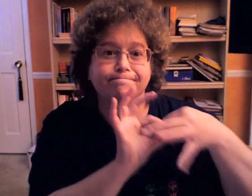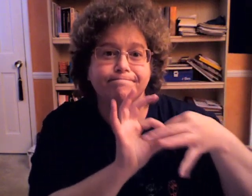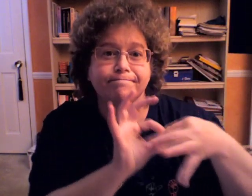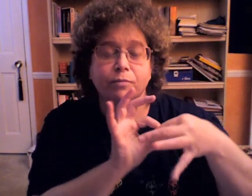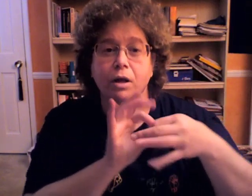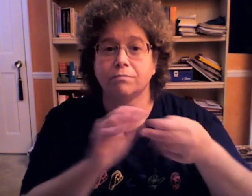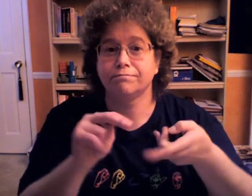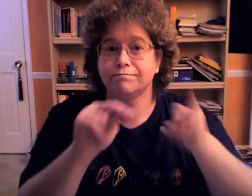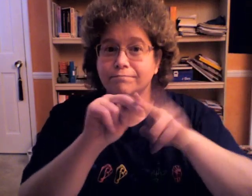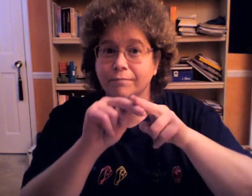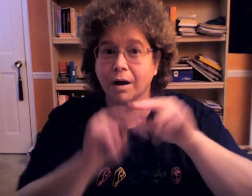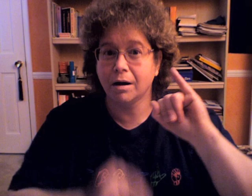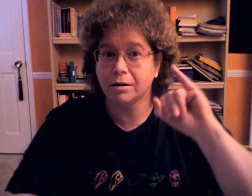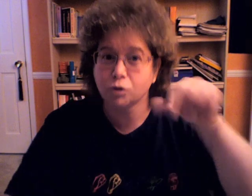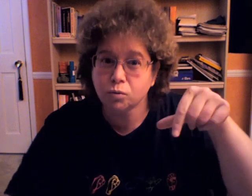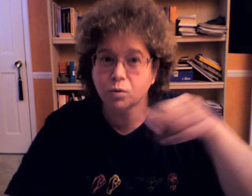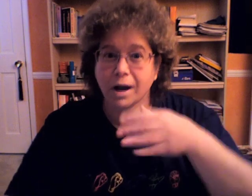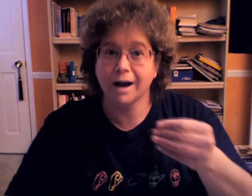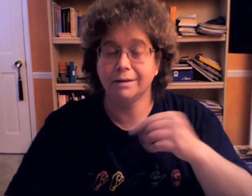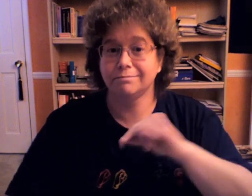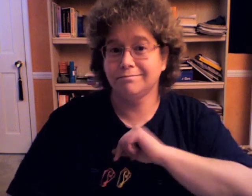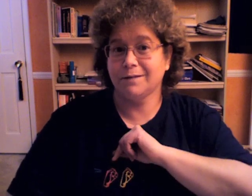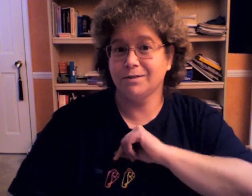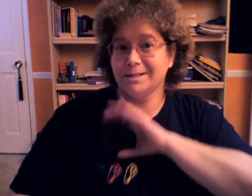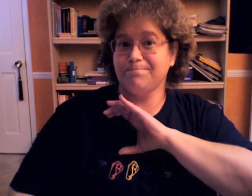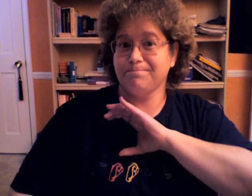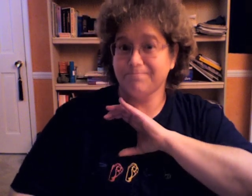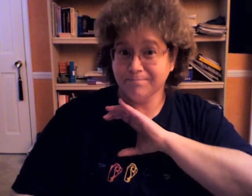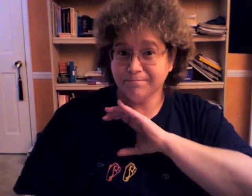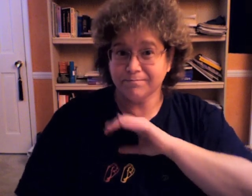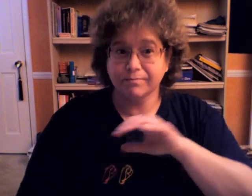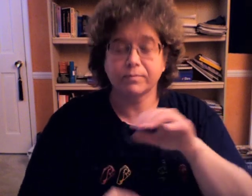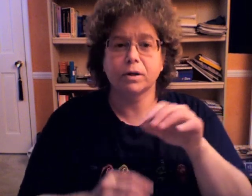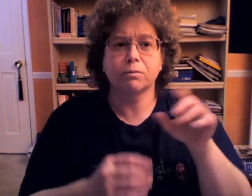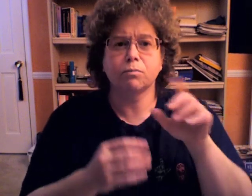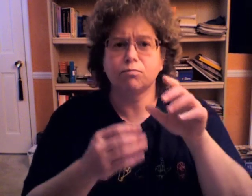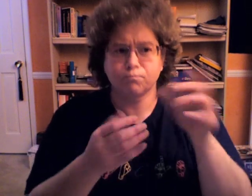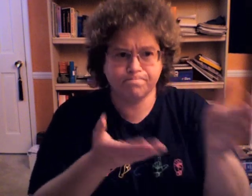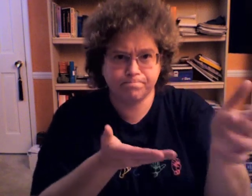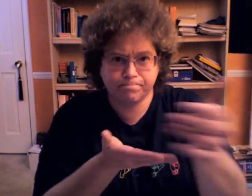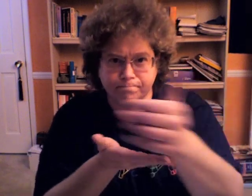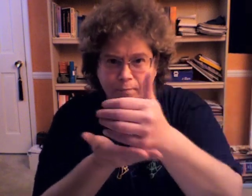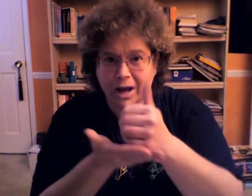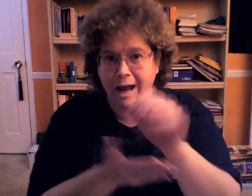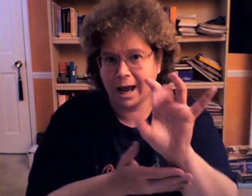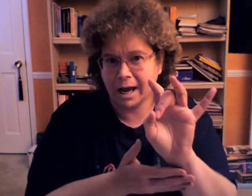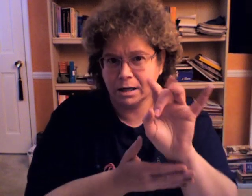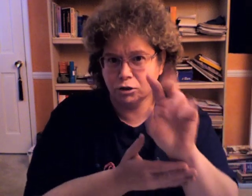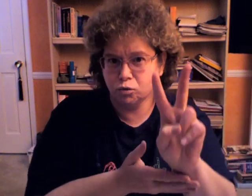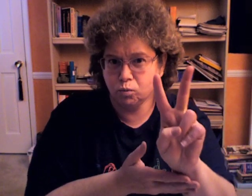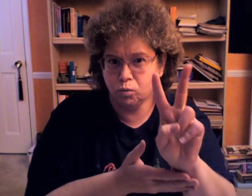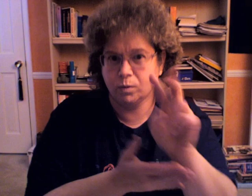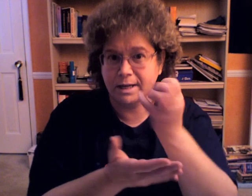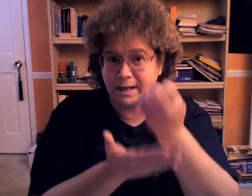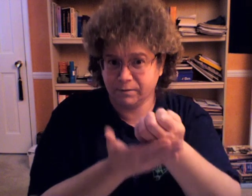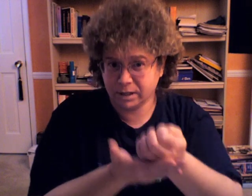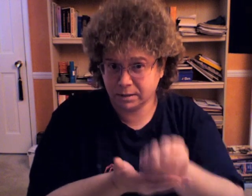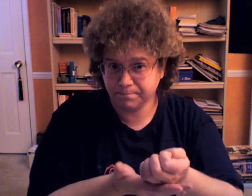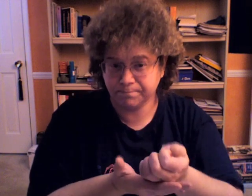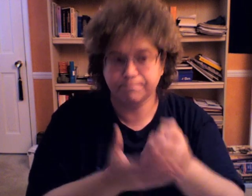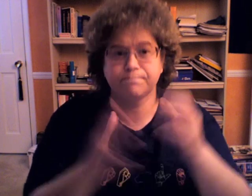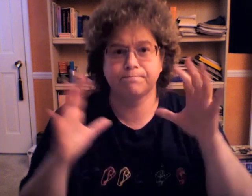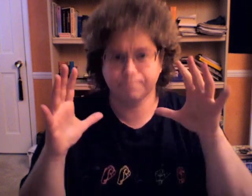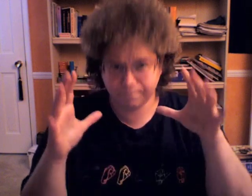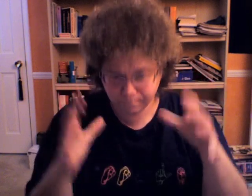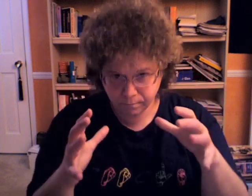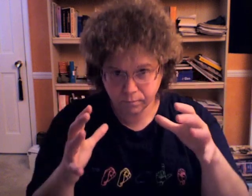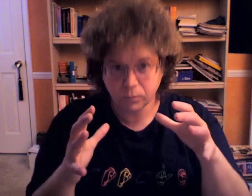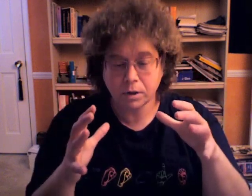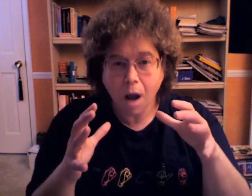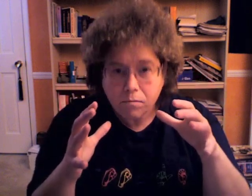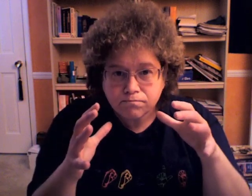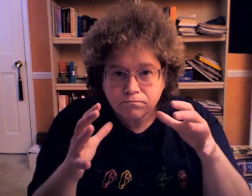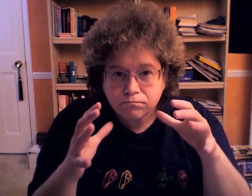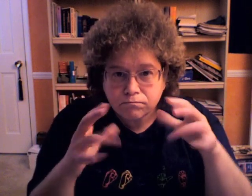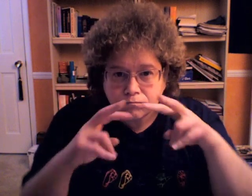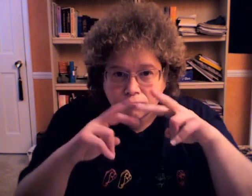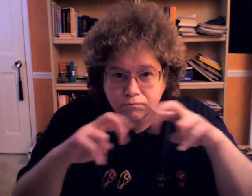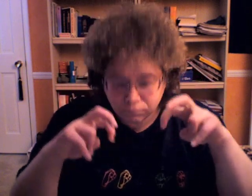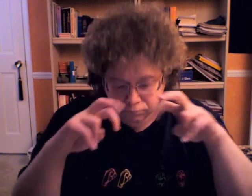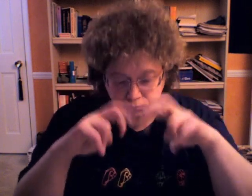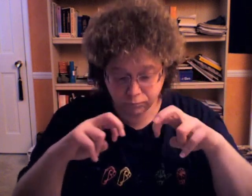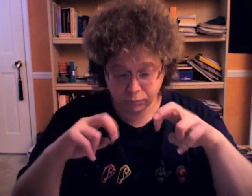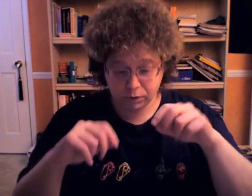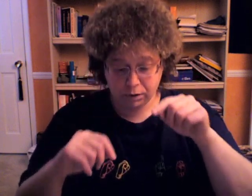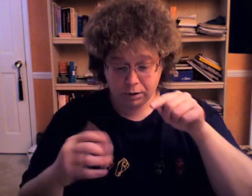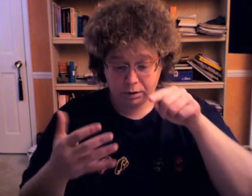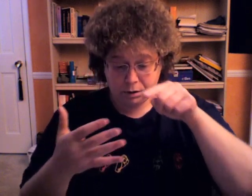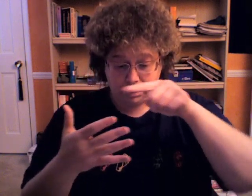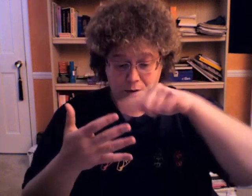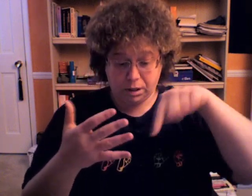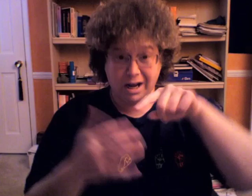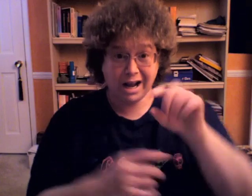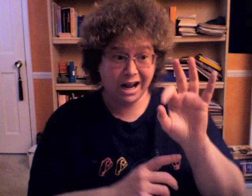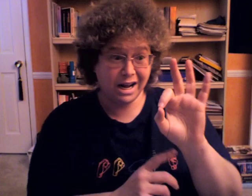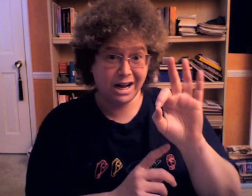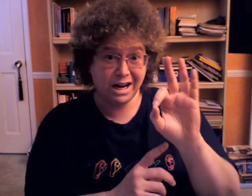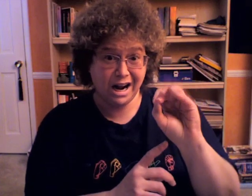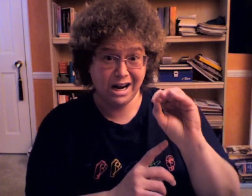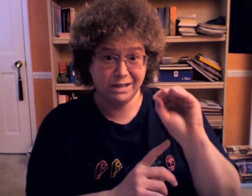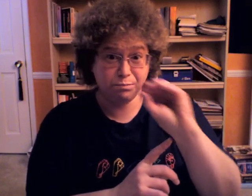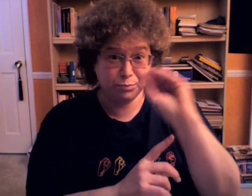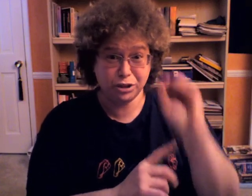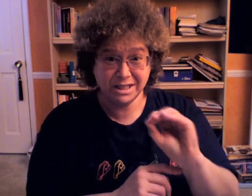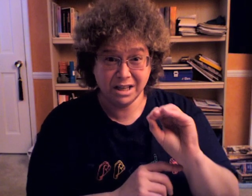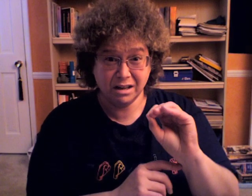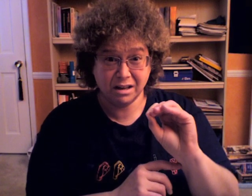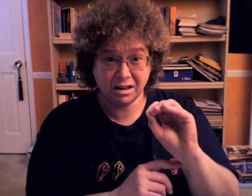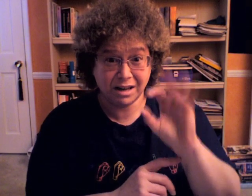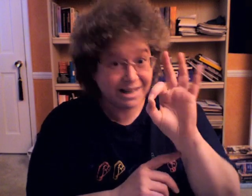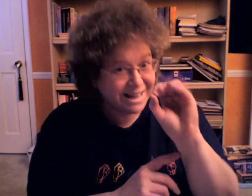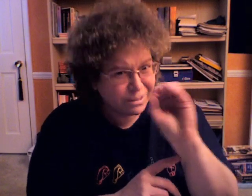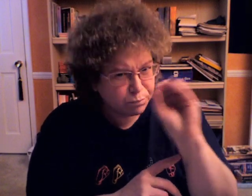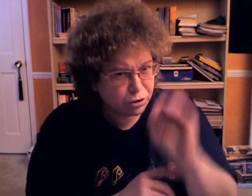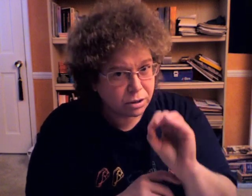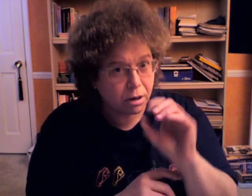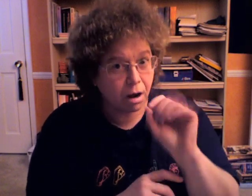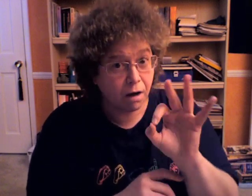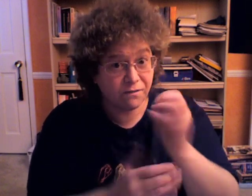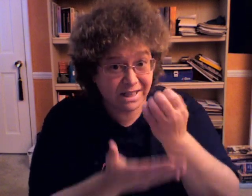increasing IQ and self-esteem in children. There are 82 sources on the list. What they have found is that 90% of the sources